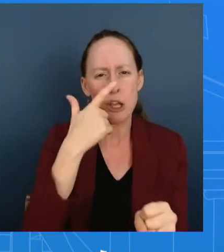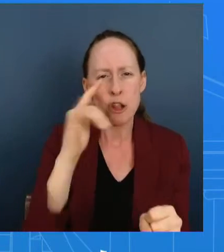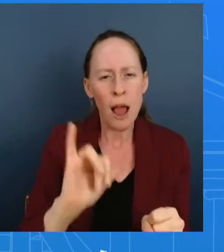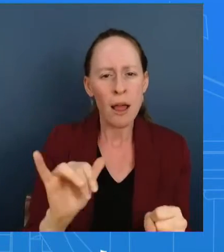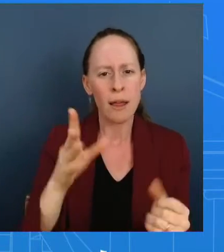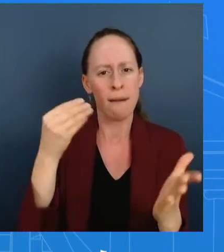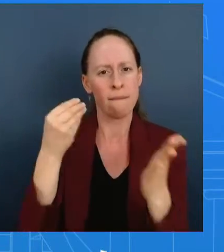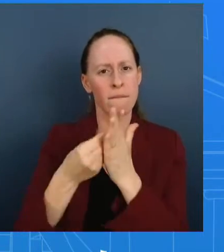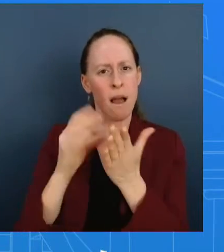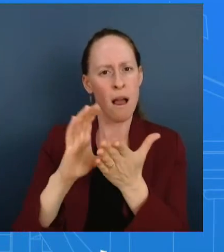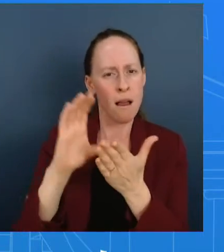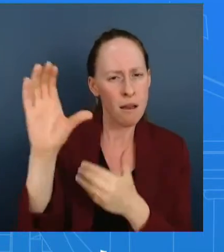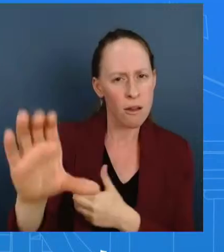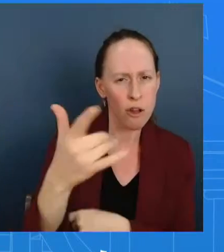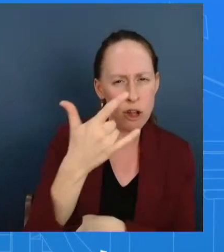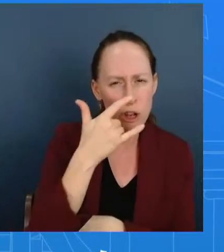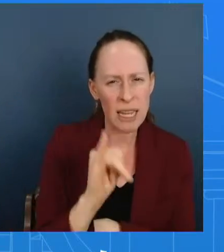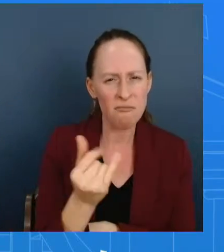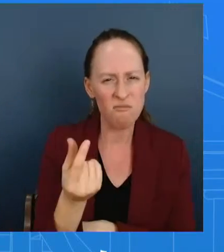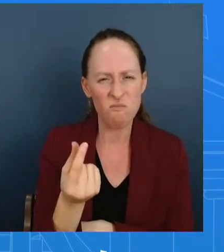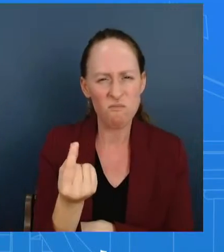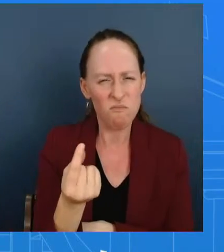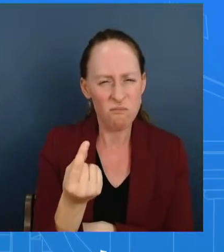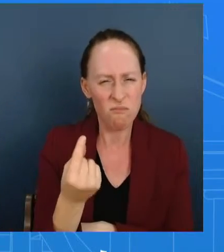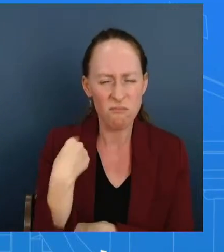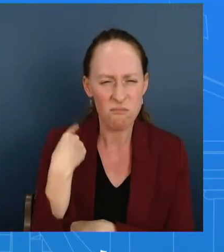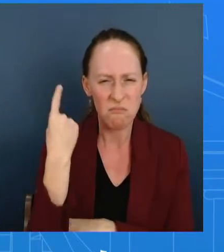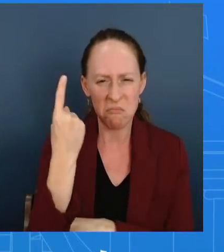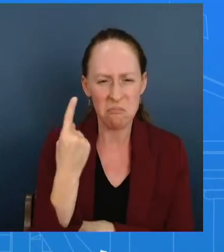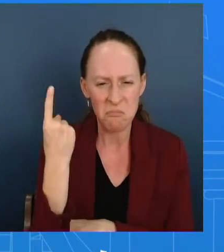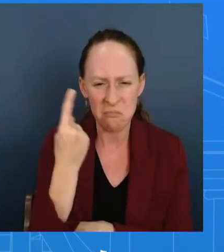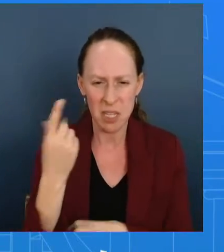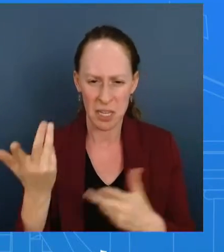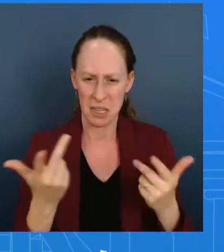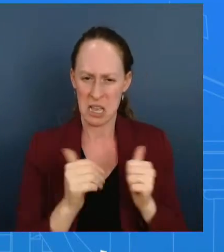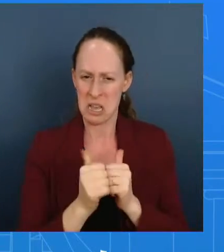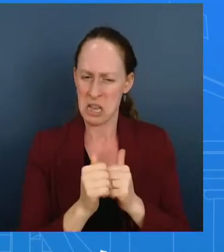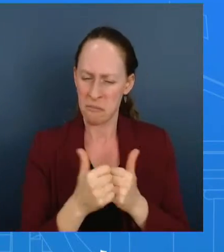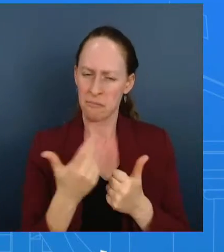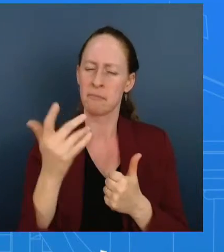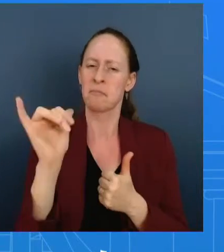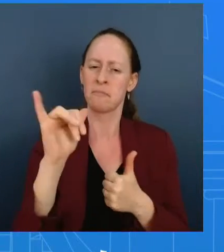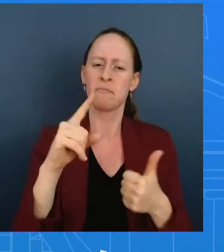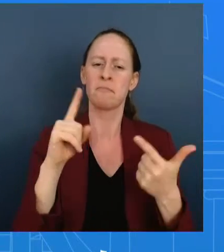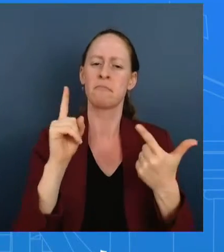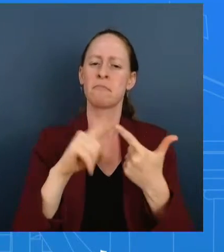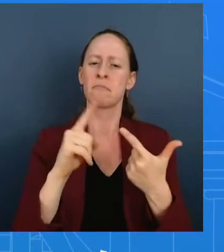And can you say a few words about this project to sort of consolidate the way that weapons